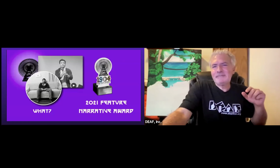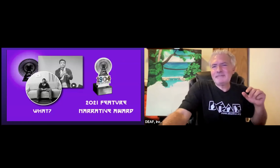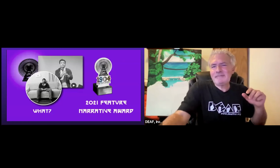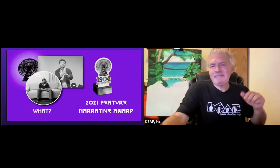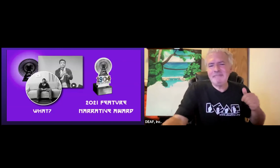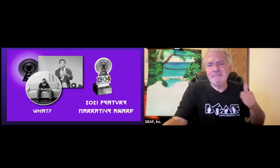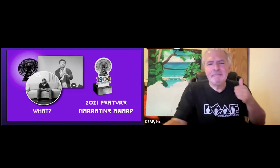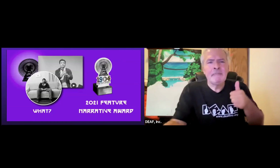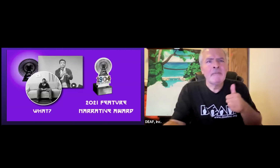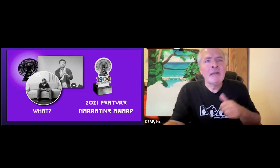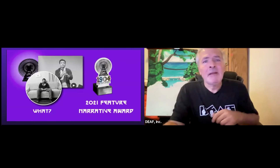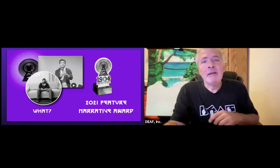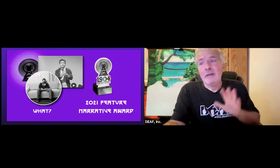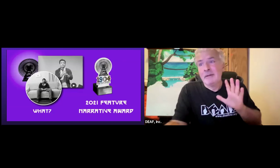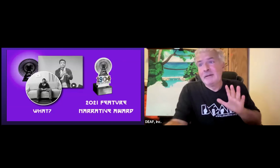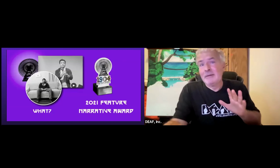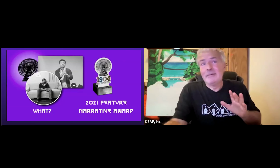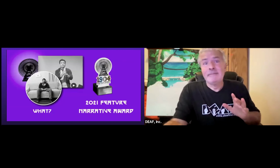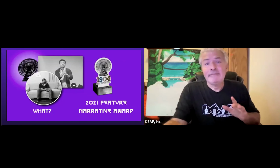All right. Let's see.